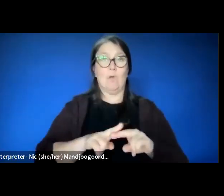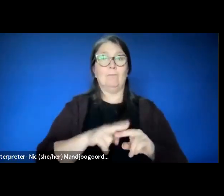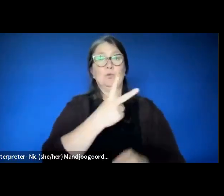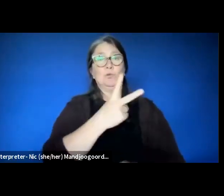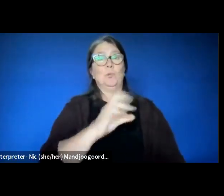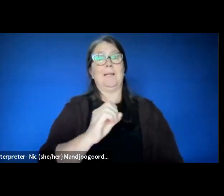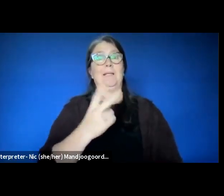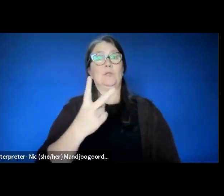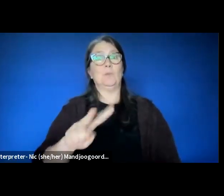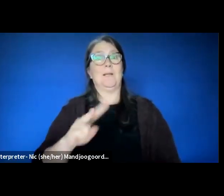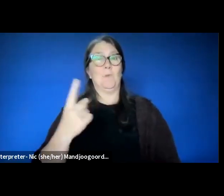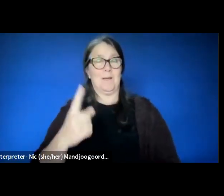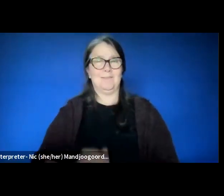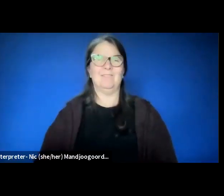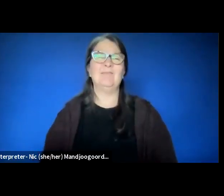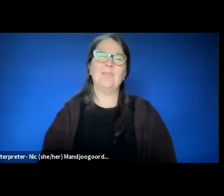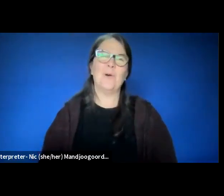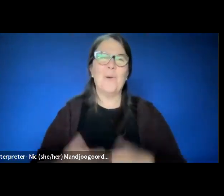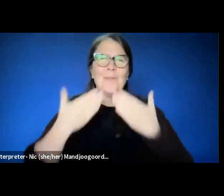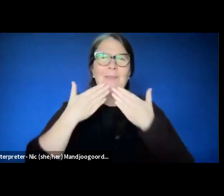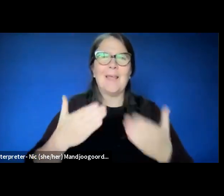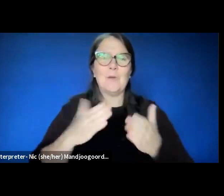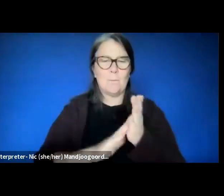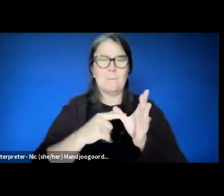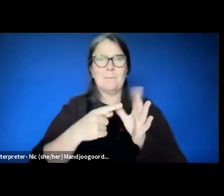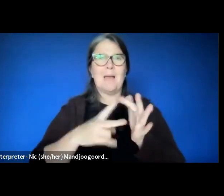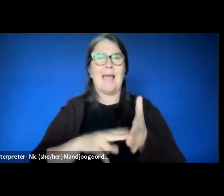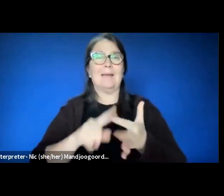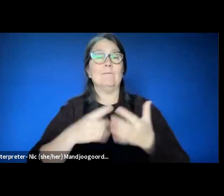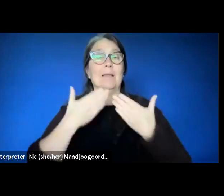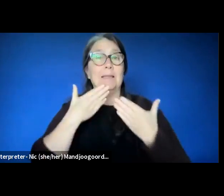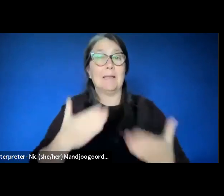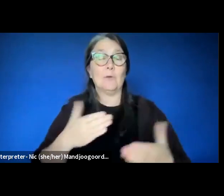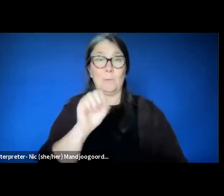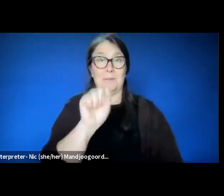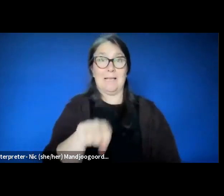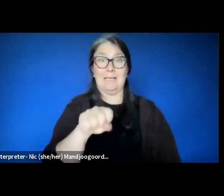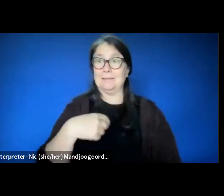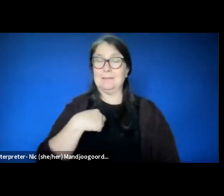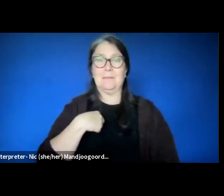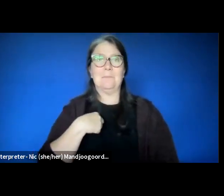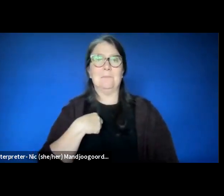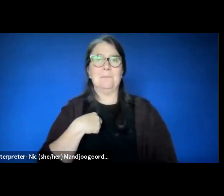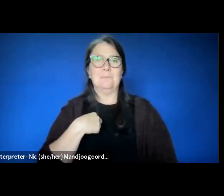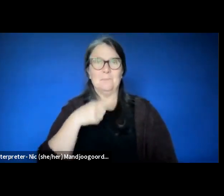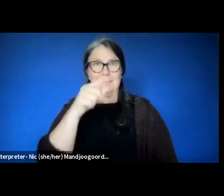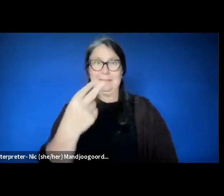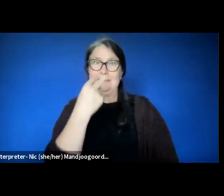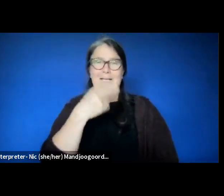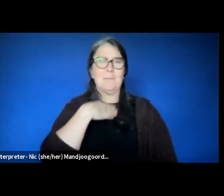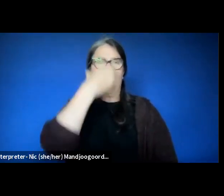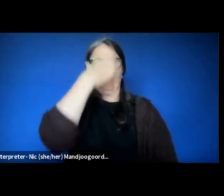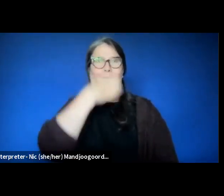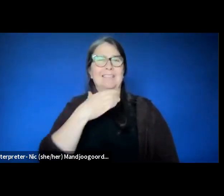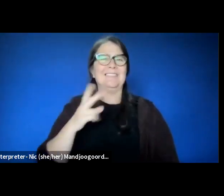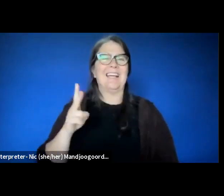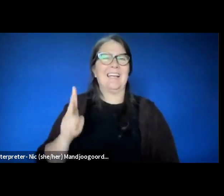announce the community champion of the year. Congratulations, as is. I'll be heading over to Francis gamble chief executive officer who we heard from earlier about for Australia to announce the community champion of the year. Hi, thanks so much me. have